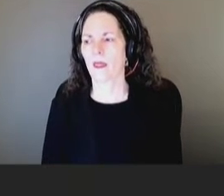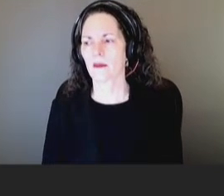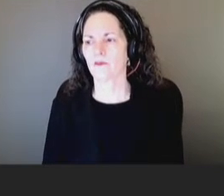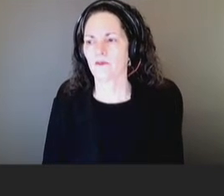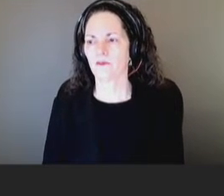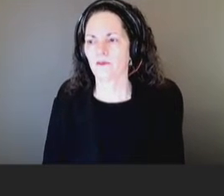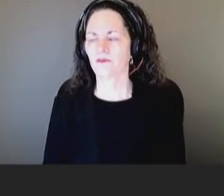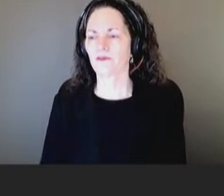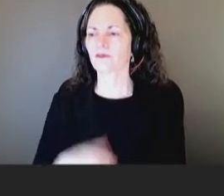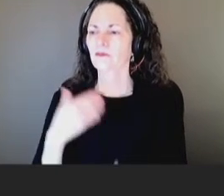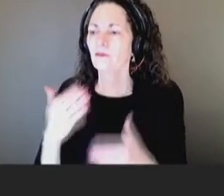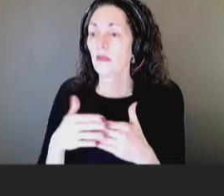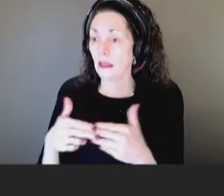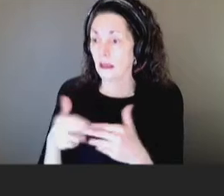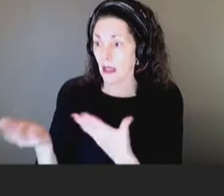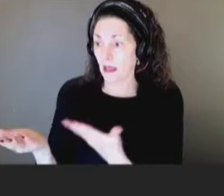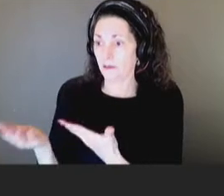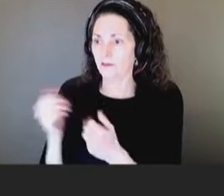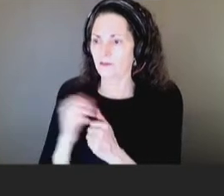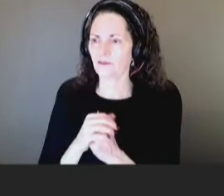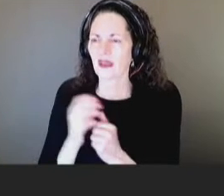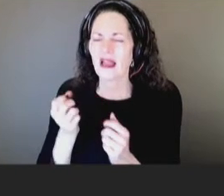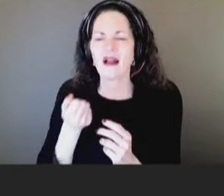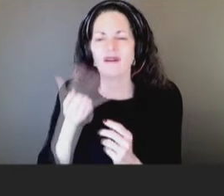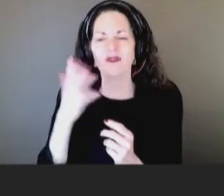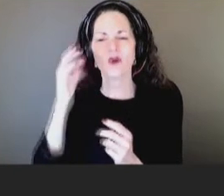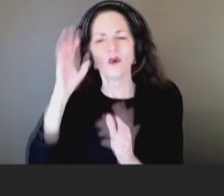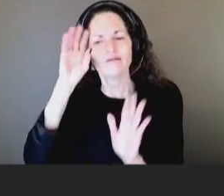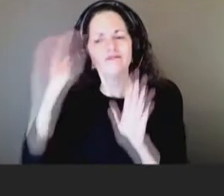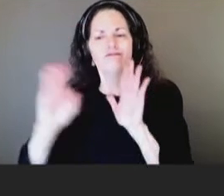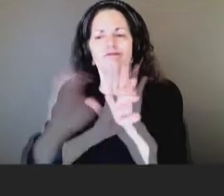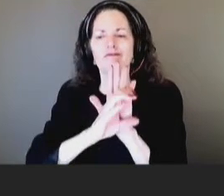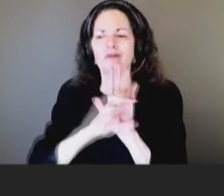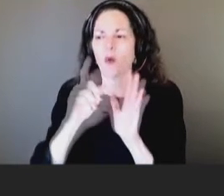So, these are just a few snapshots of some of the clinical trials that we have going on. We're very